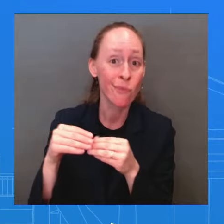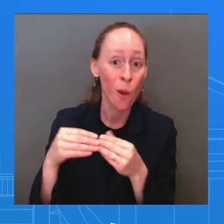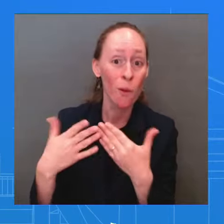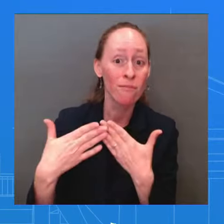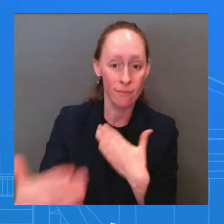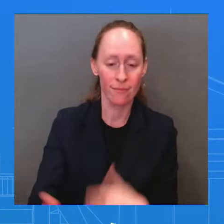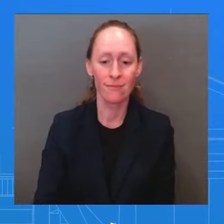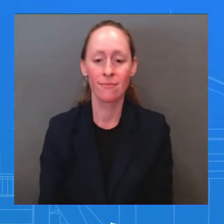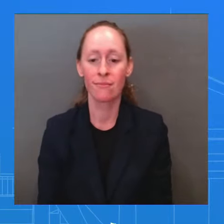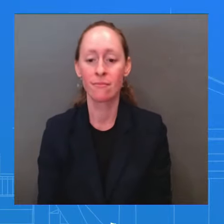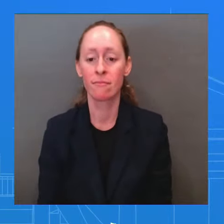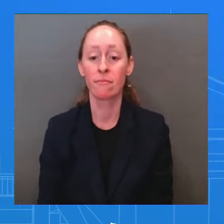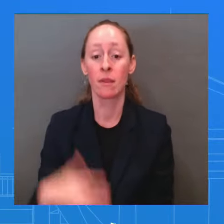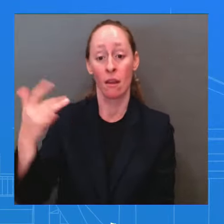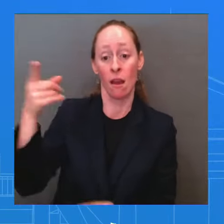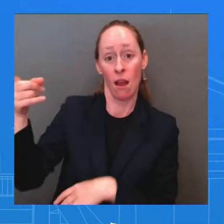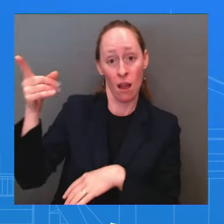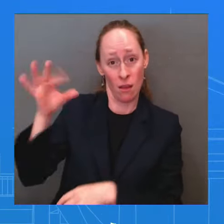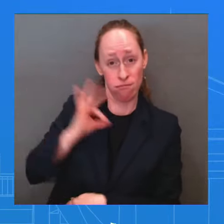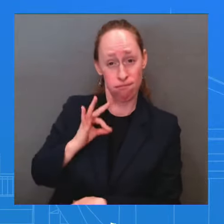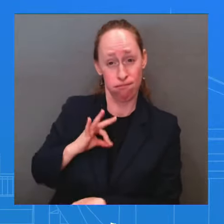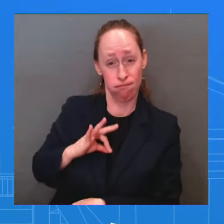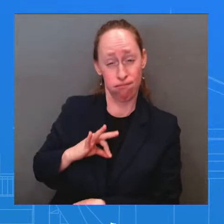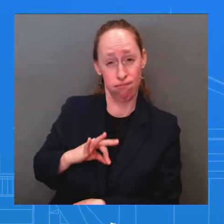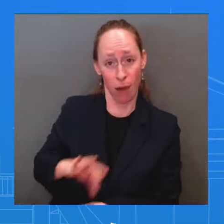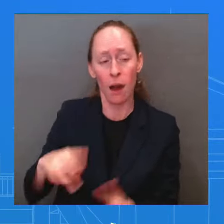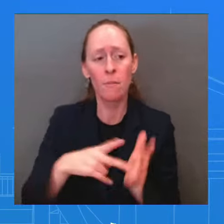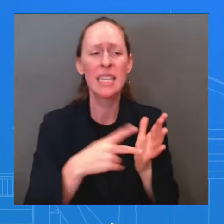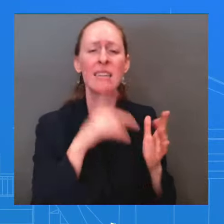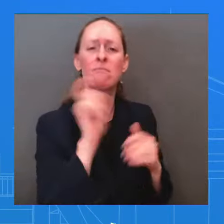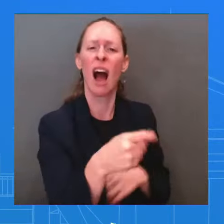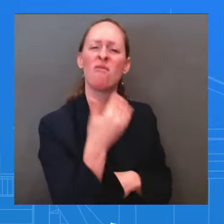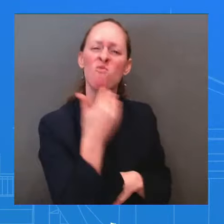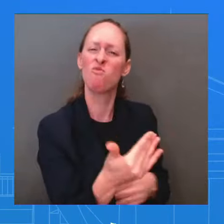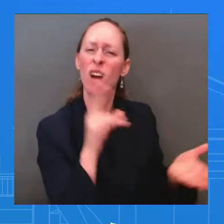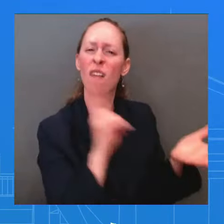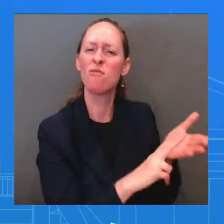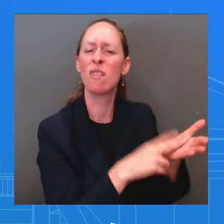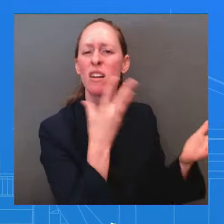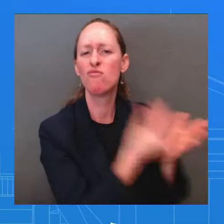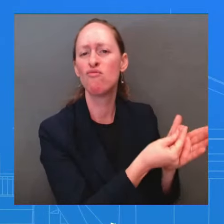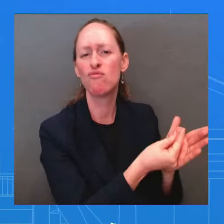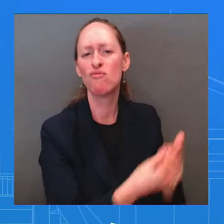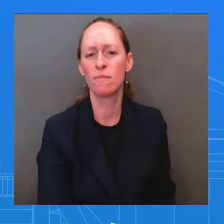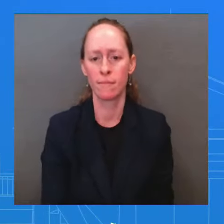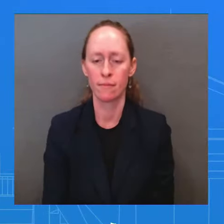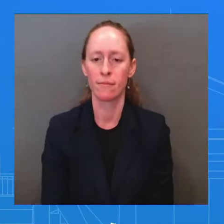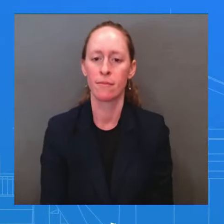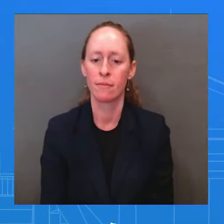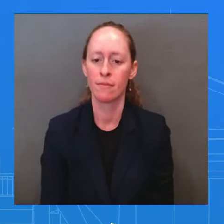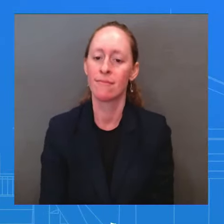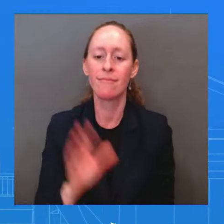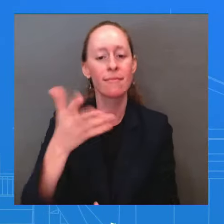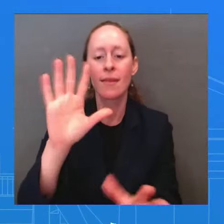He wants -- The Press: Further than what they've already proposed? Ms. Jean-Pierre: I'm not going to get into the specifics. What -- the President made himself very clear. We have always been really clear.